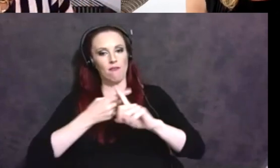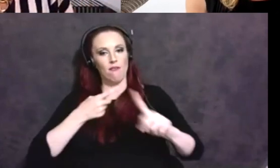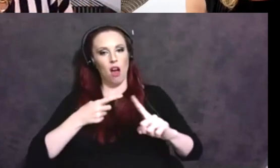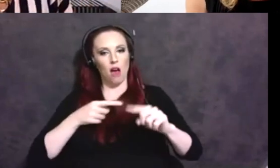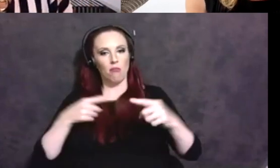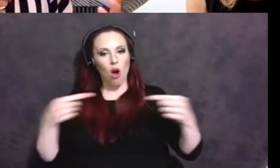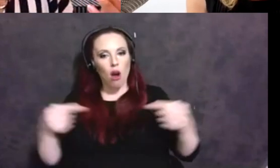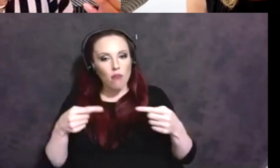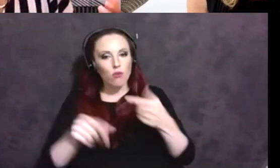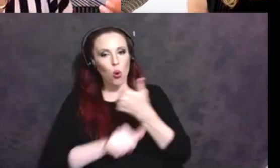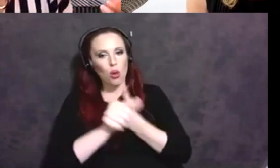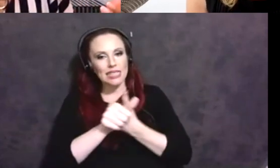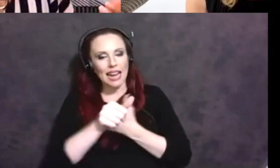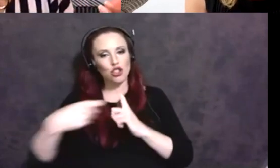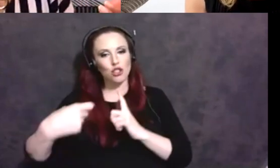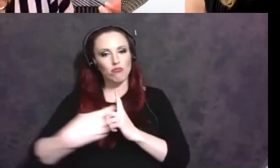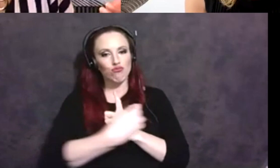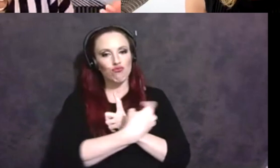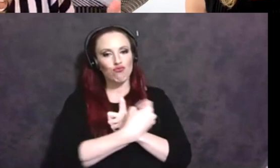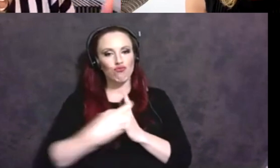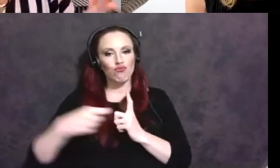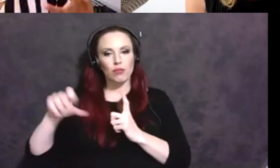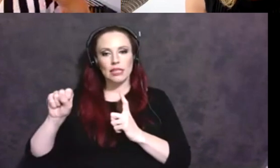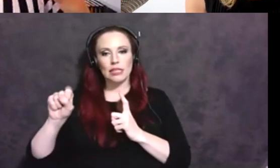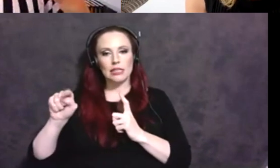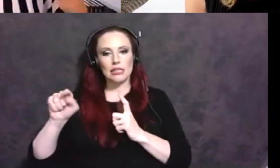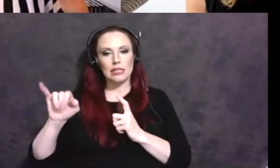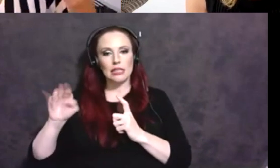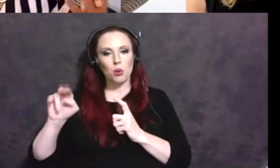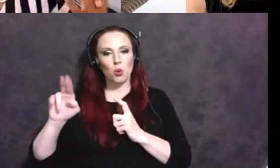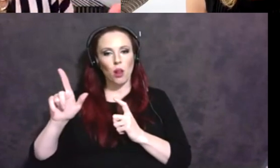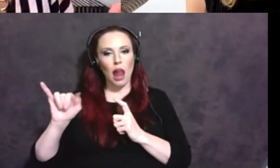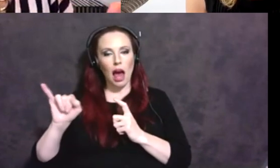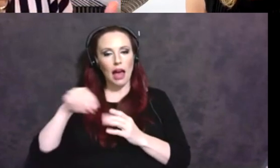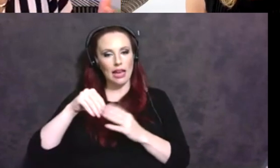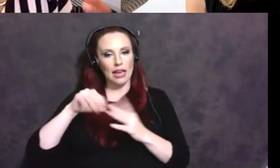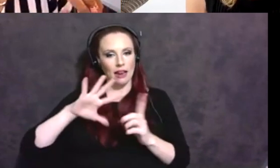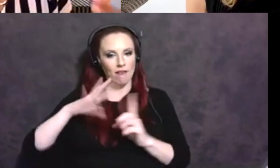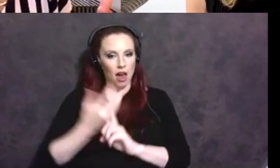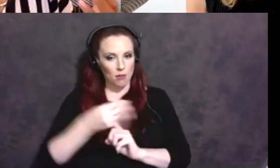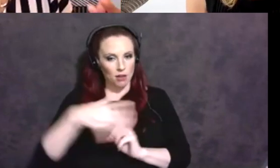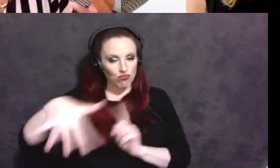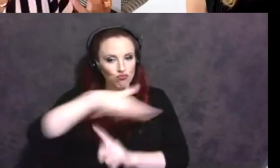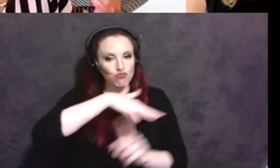systems and one of our body's -- the nervous system's primary function is to keep us safe